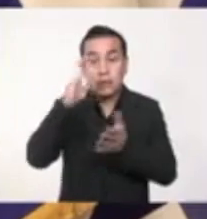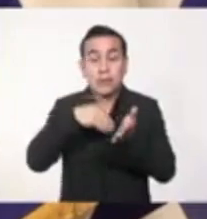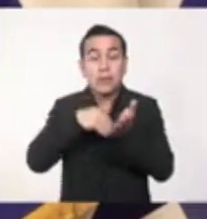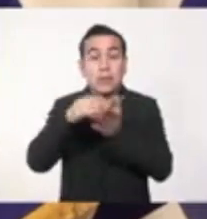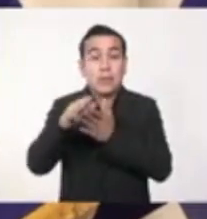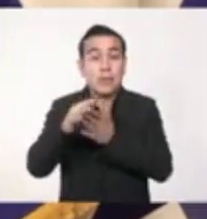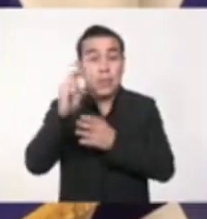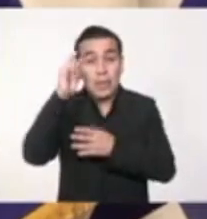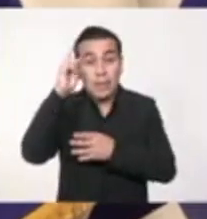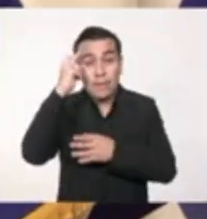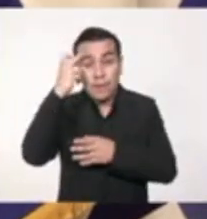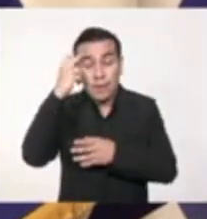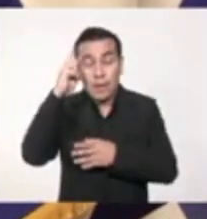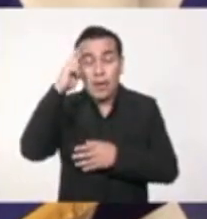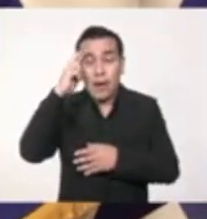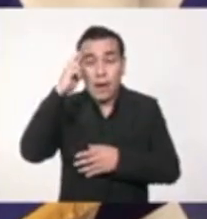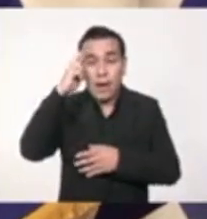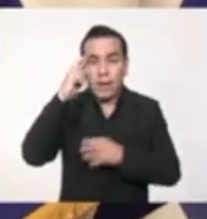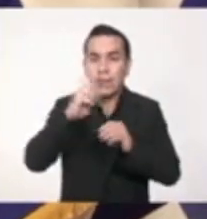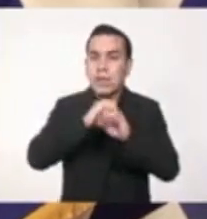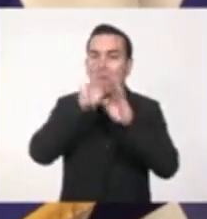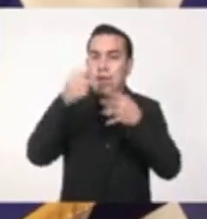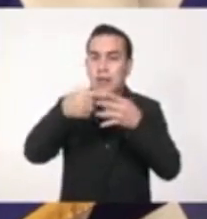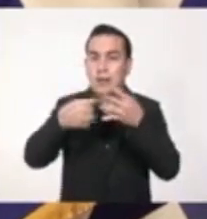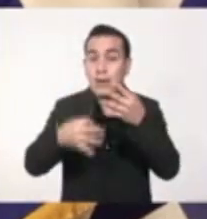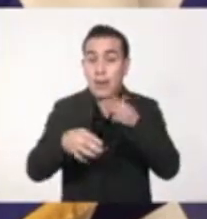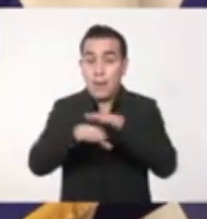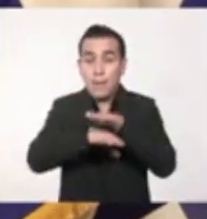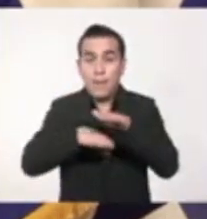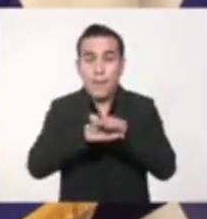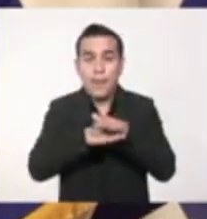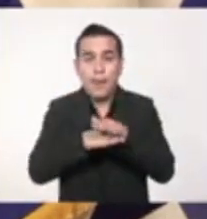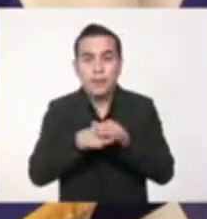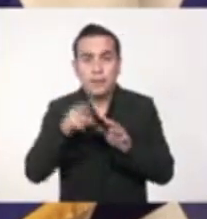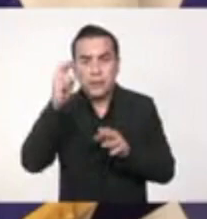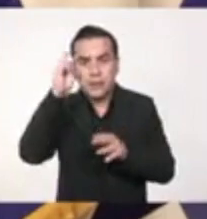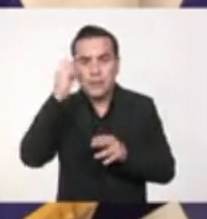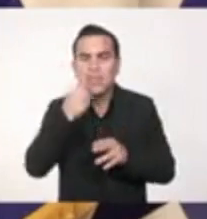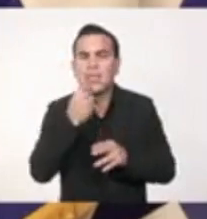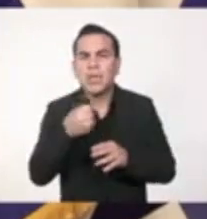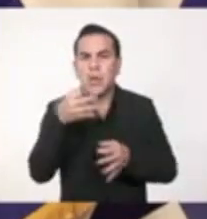specific, previously established by law, but does not say that a judge has to determine it, or that it has